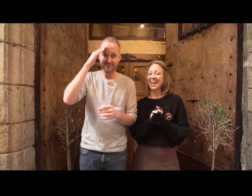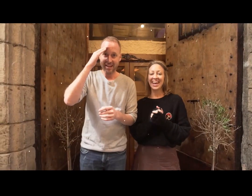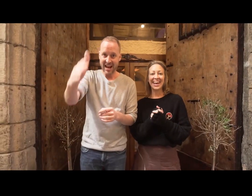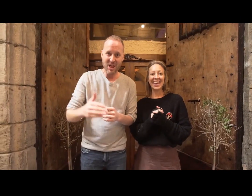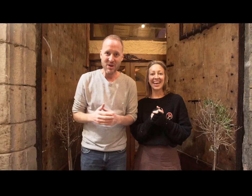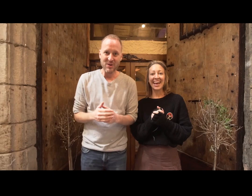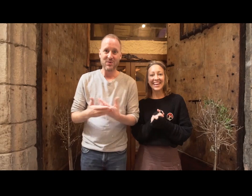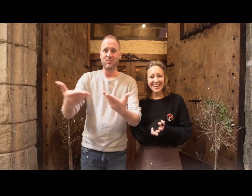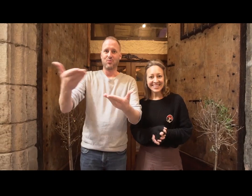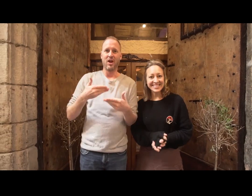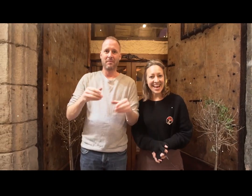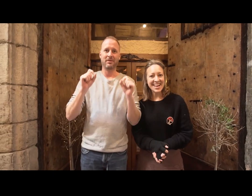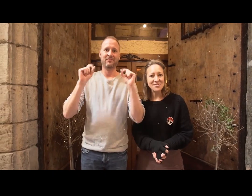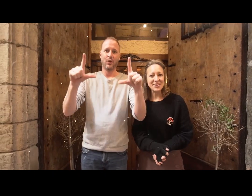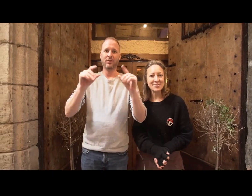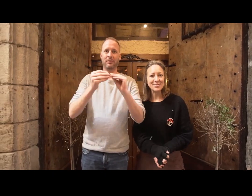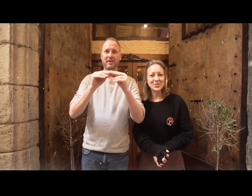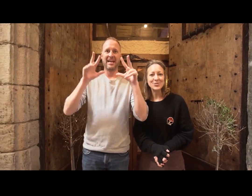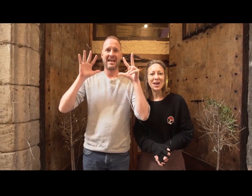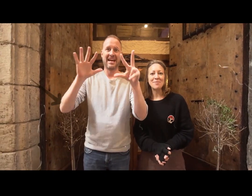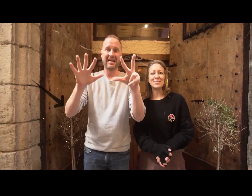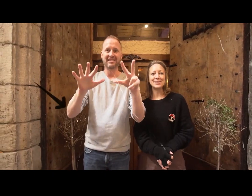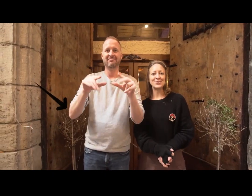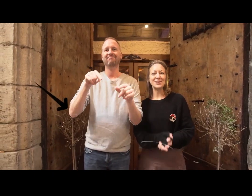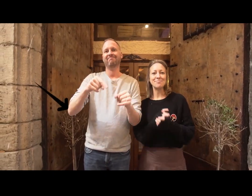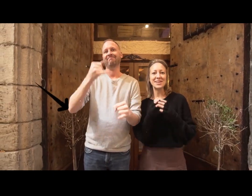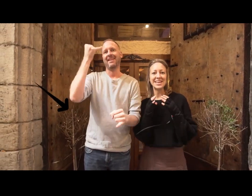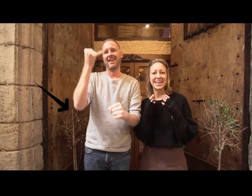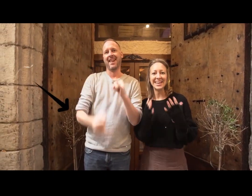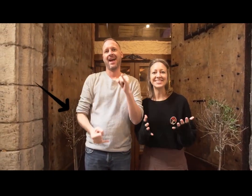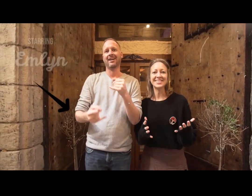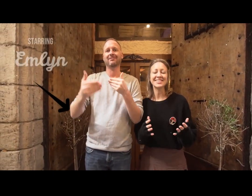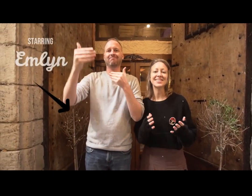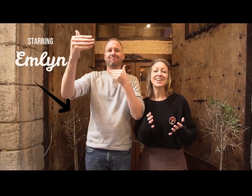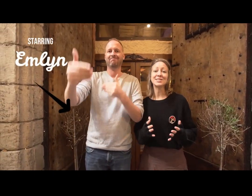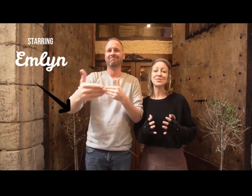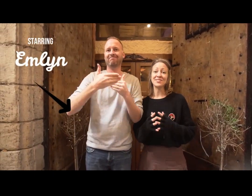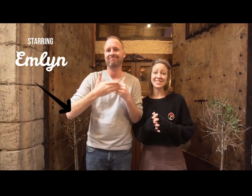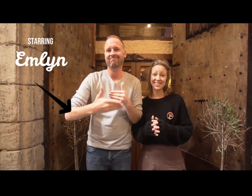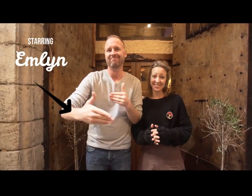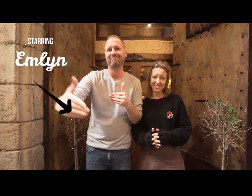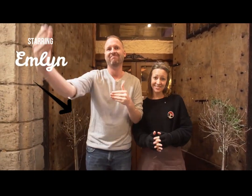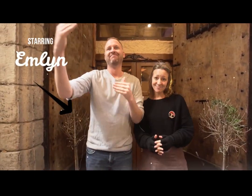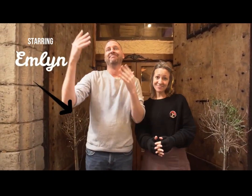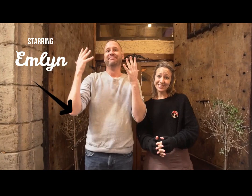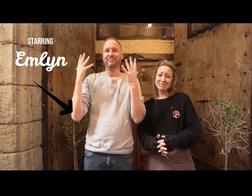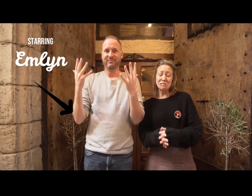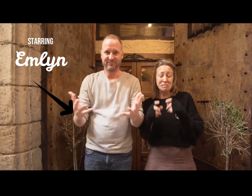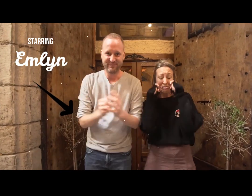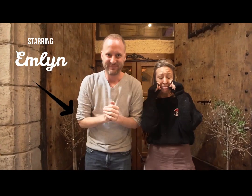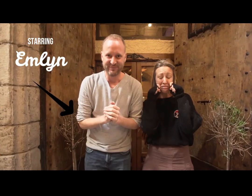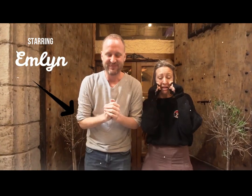Hey guys! Welcome to Episode no. 8, the last one of the season!